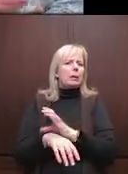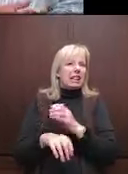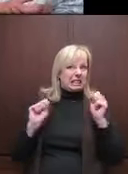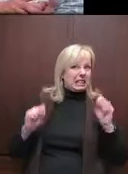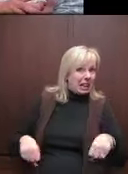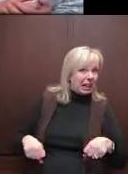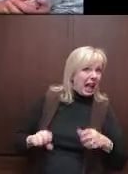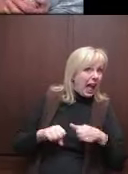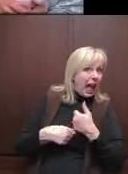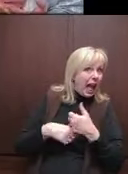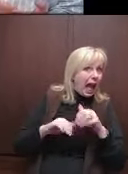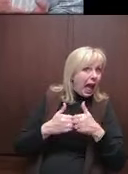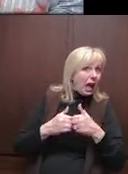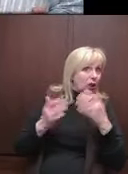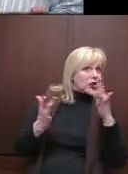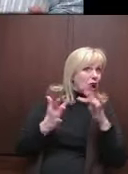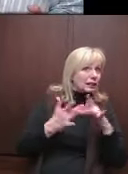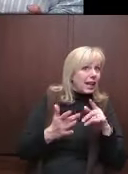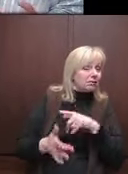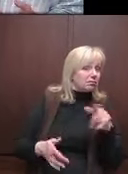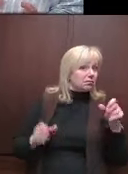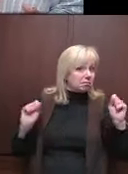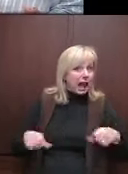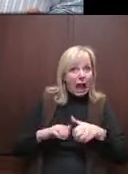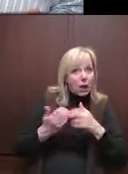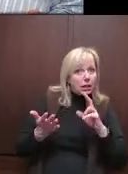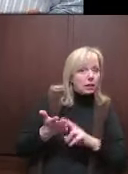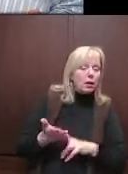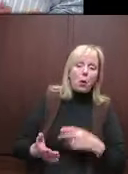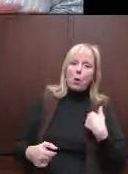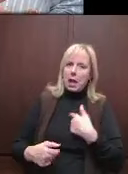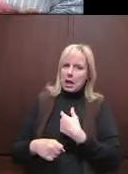to be notified the sign up and we've made provision for them.